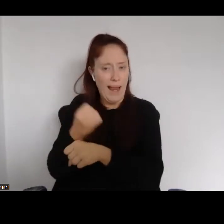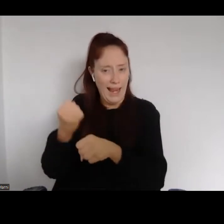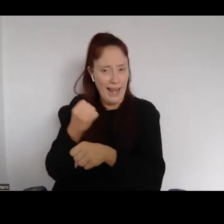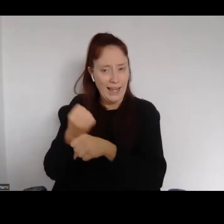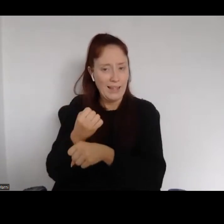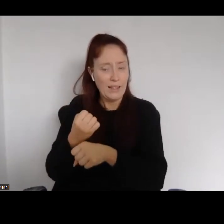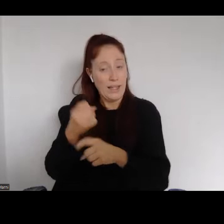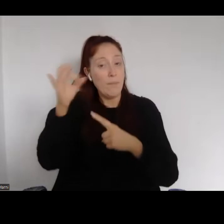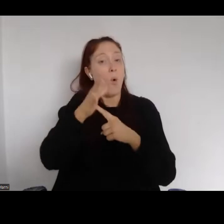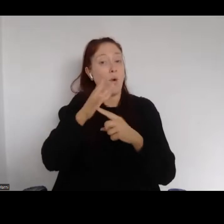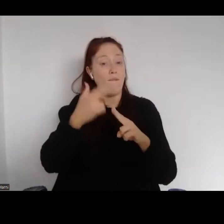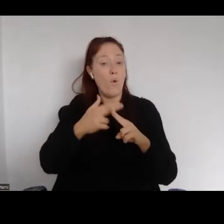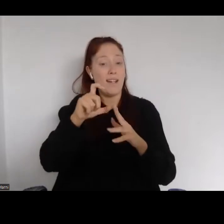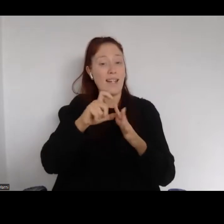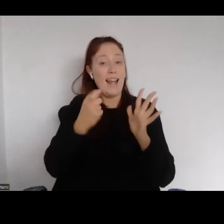and anyone who has been listening today